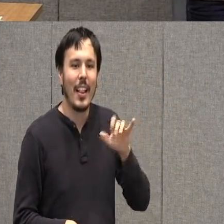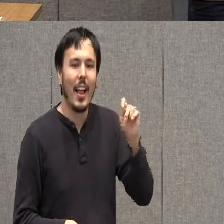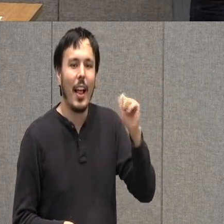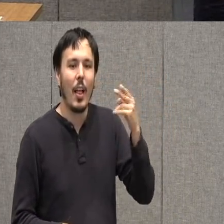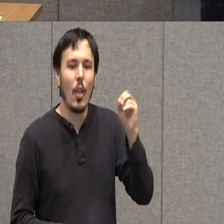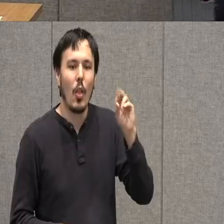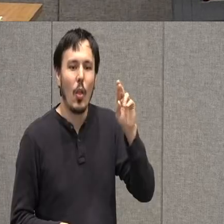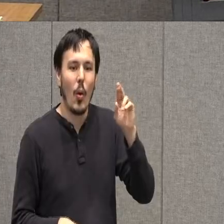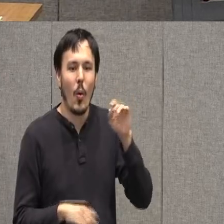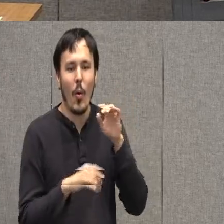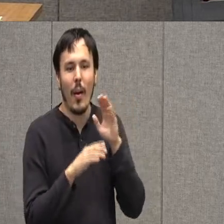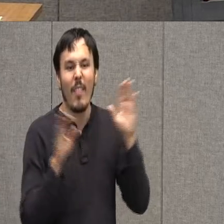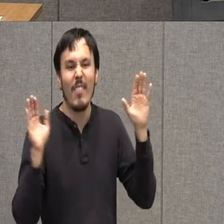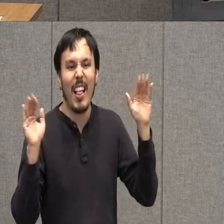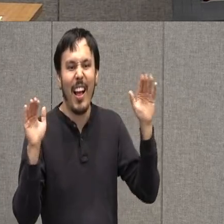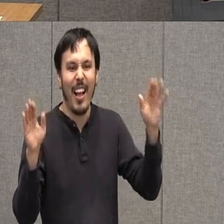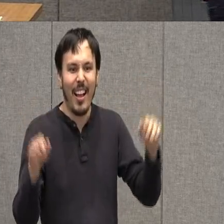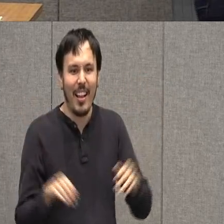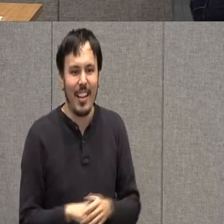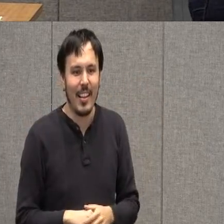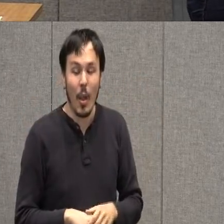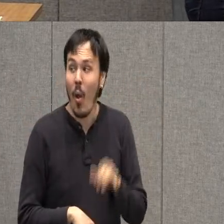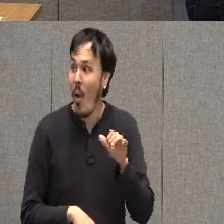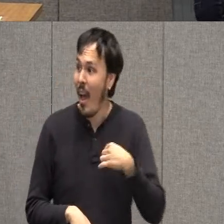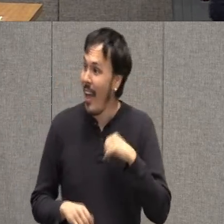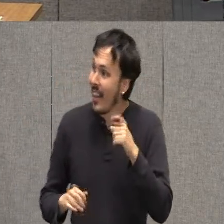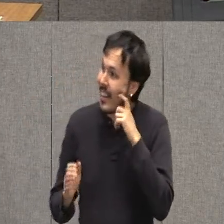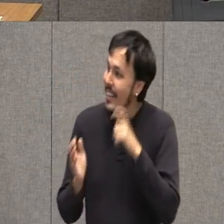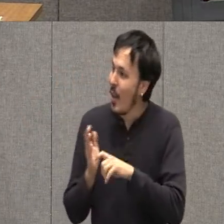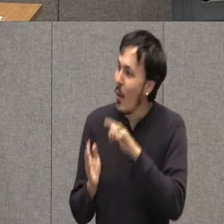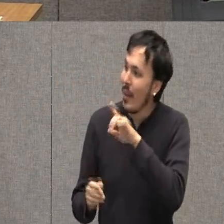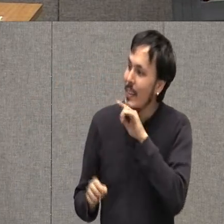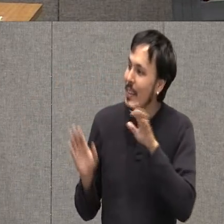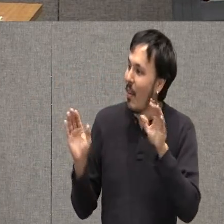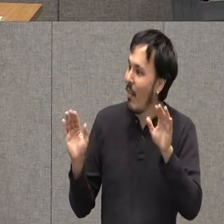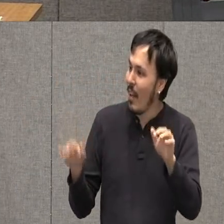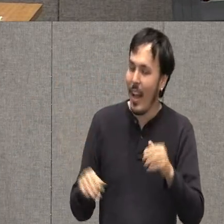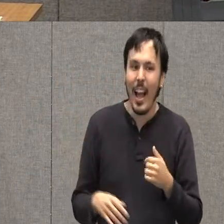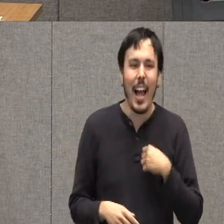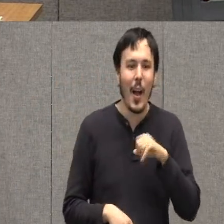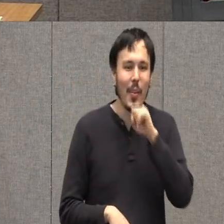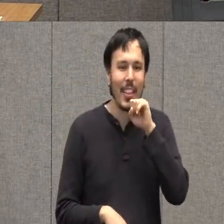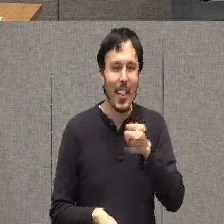It's going into the sky. I love how I can tell that yours is flying. I would love to see what you all came up with